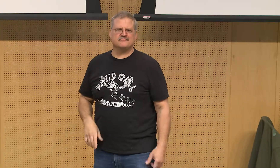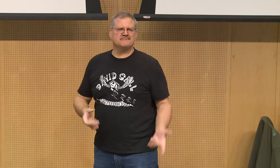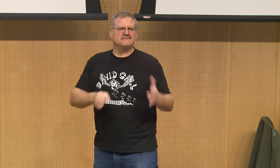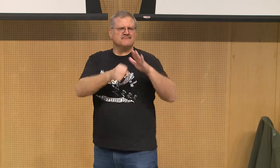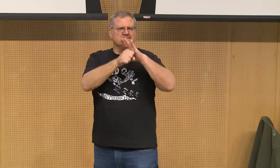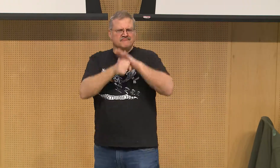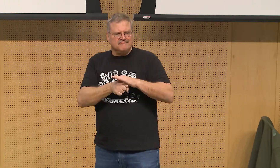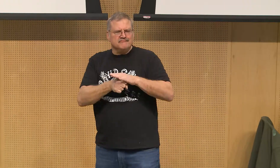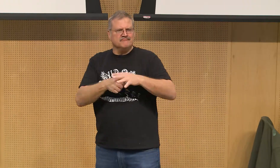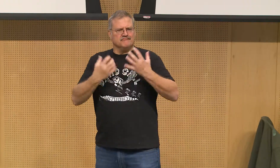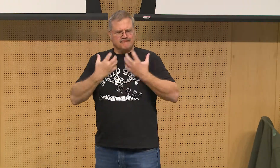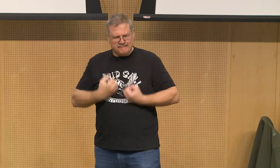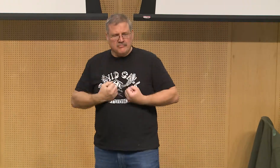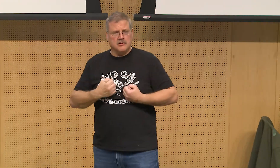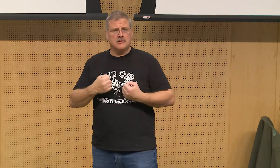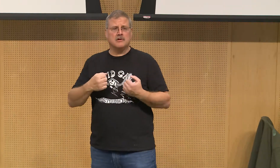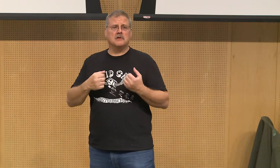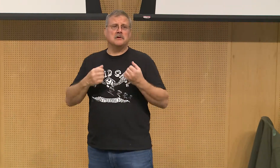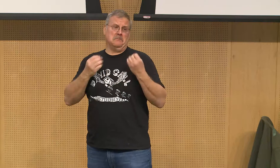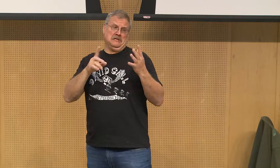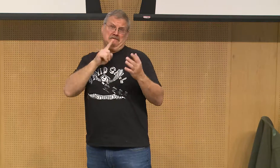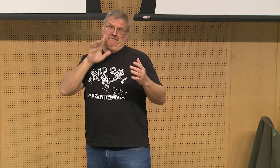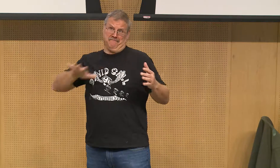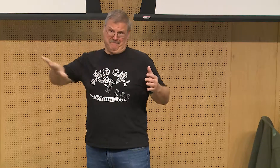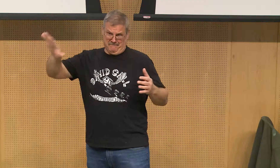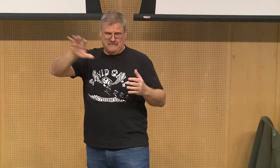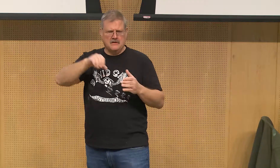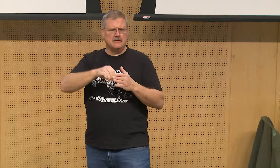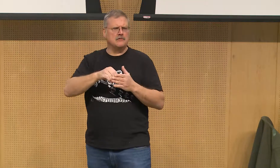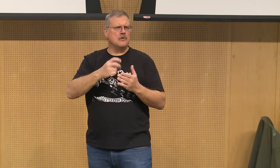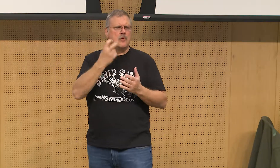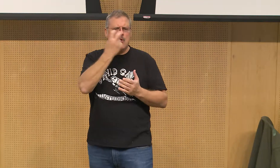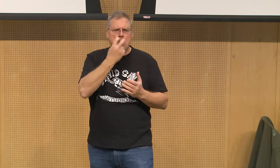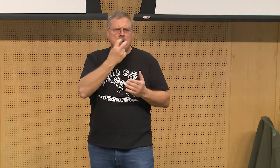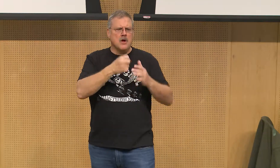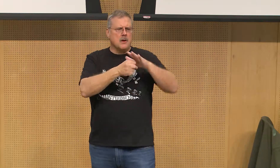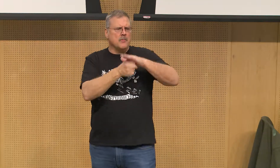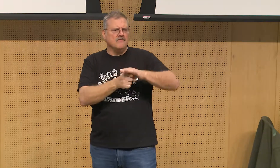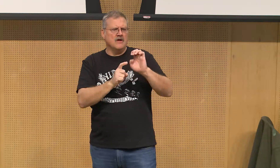This piece is called "Submission." Many Deaf people experience, especially,